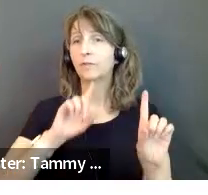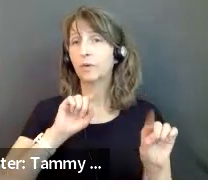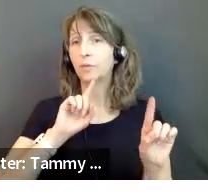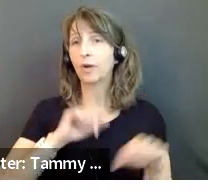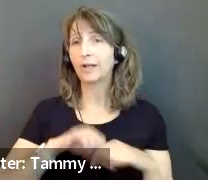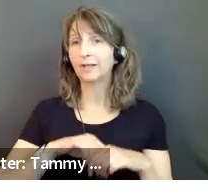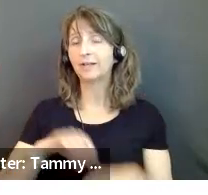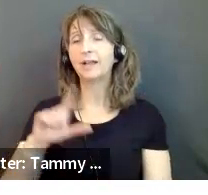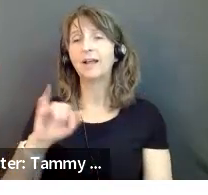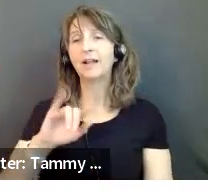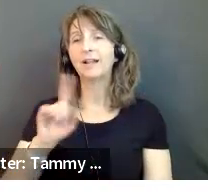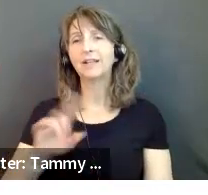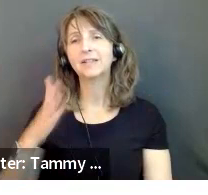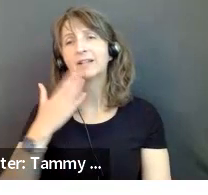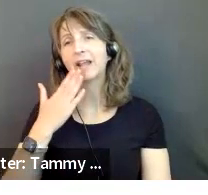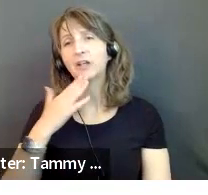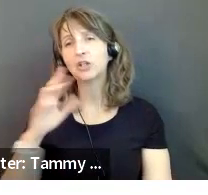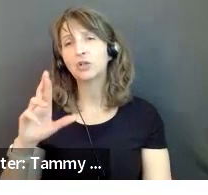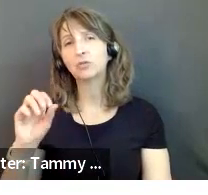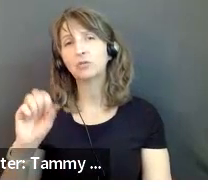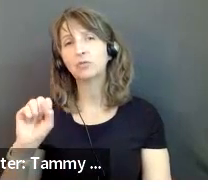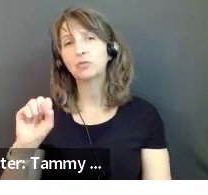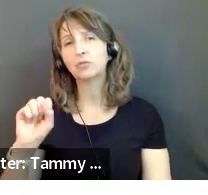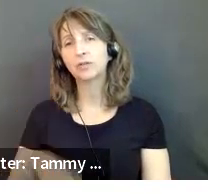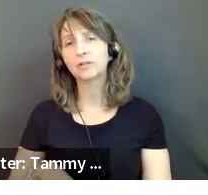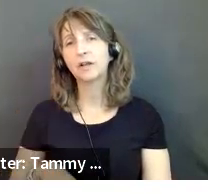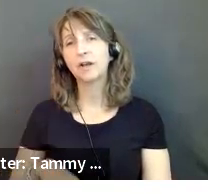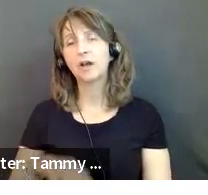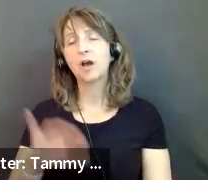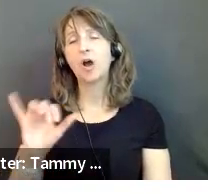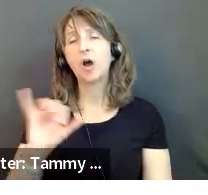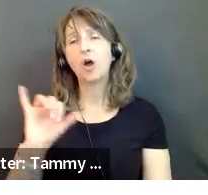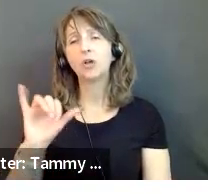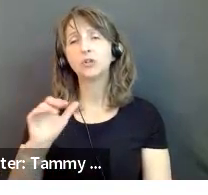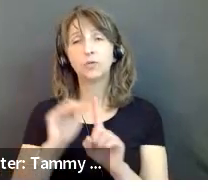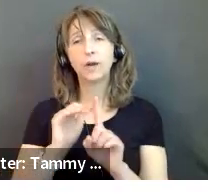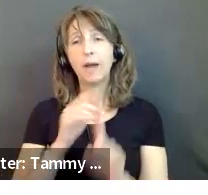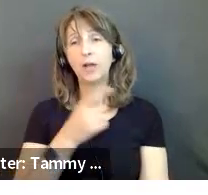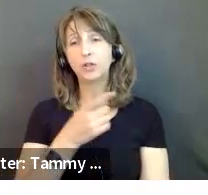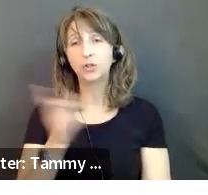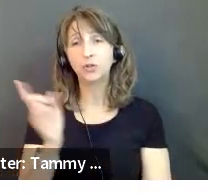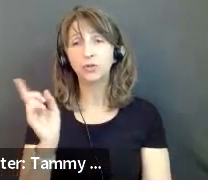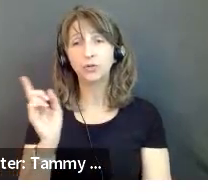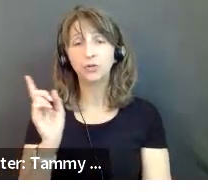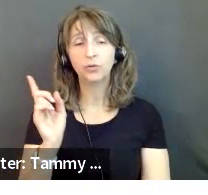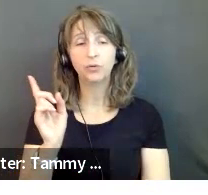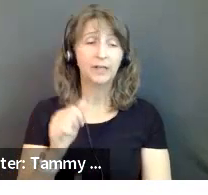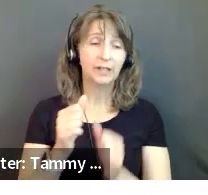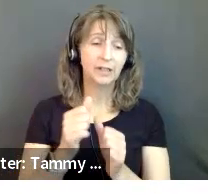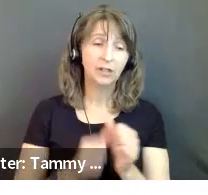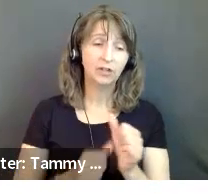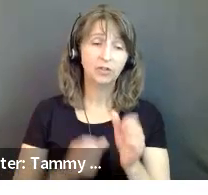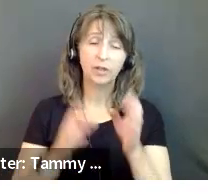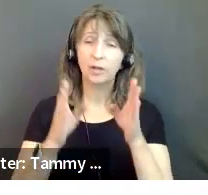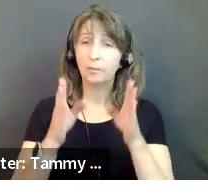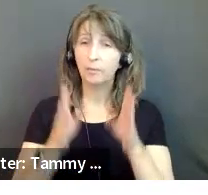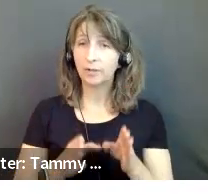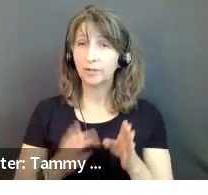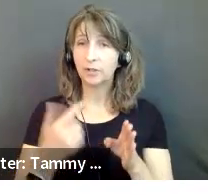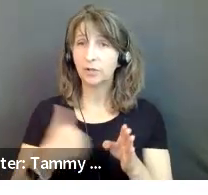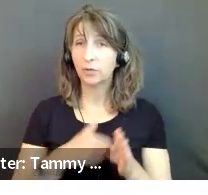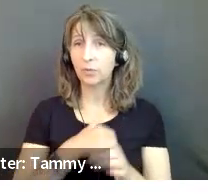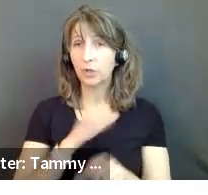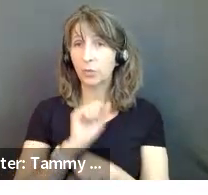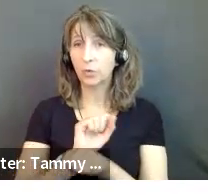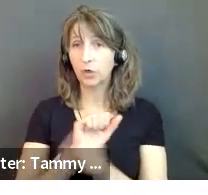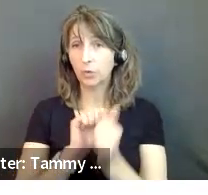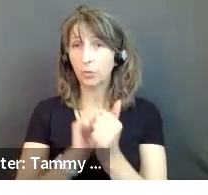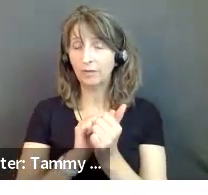Yes, thank you, Rose. And, just, to remind you that each one, each person that we work with, we provide individualized information.